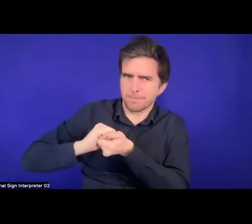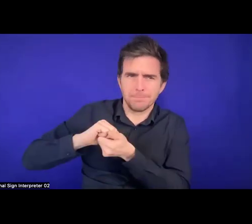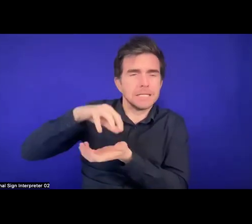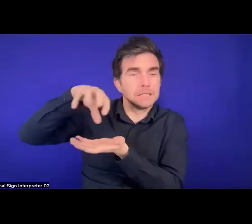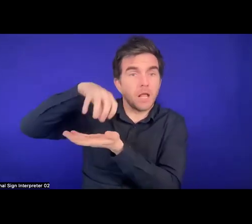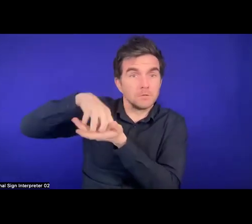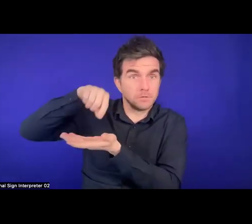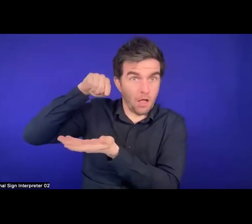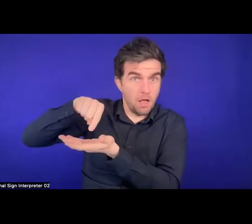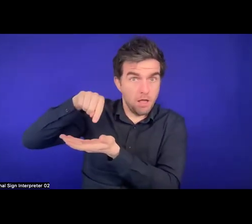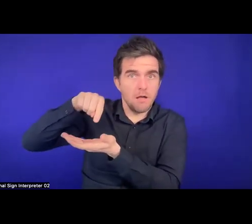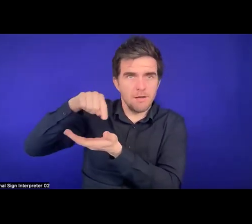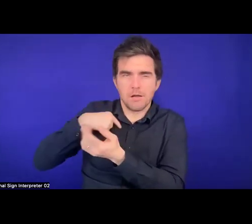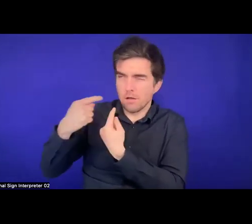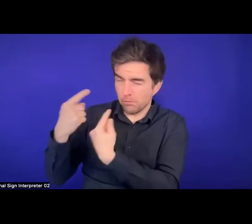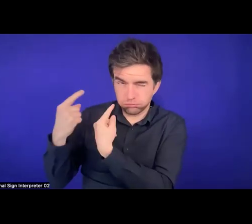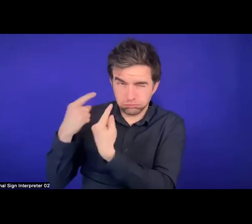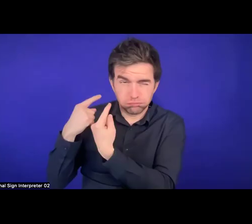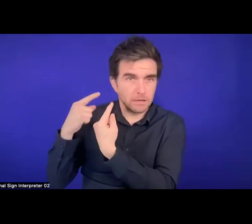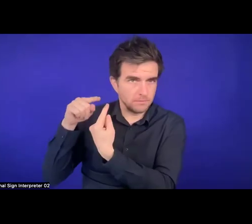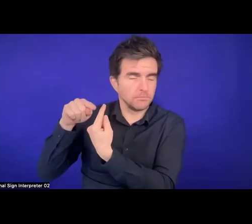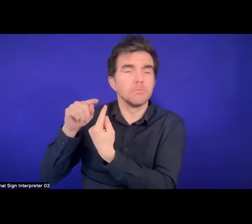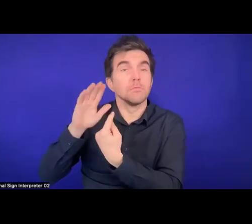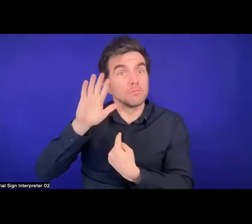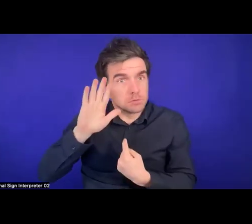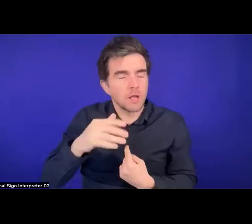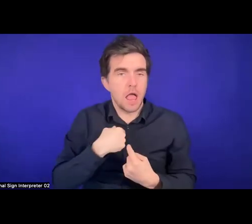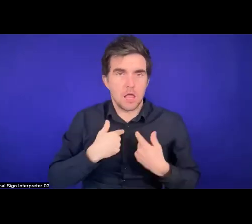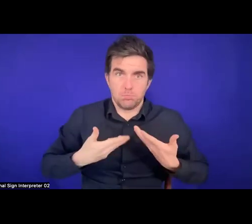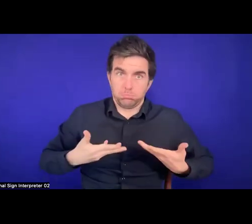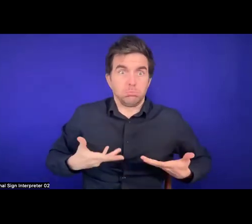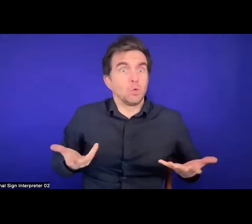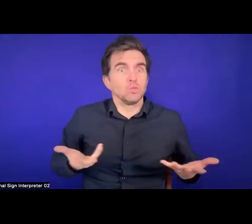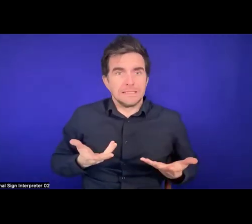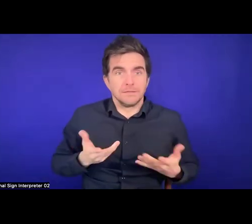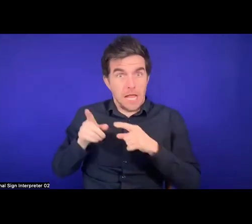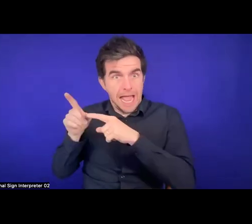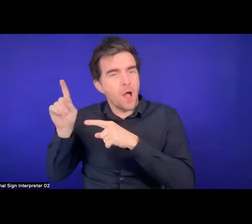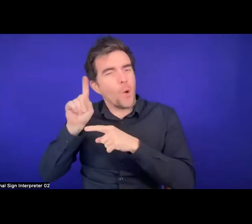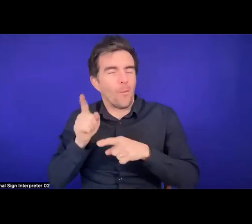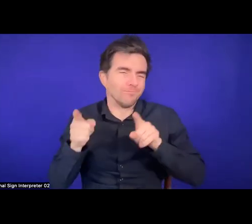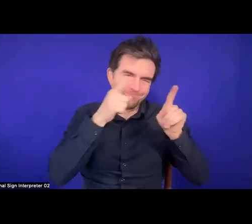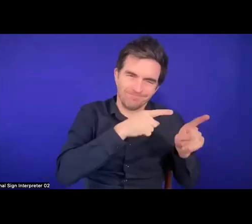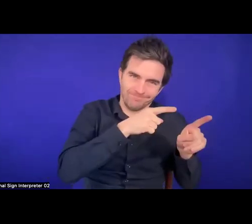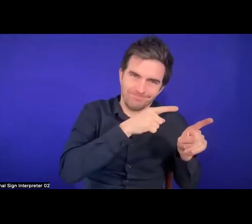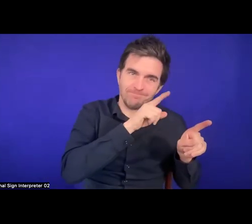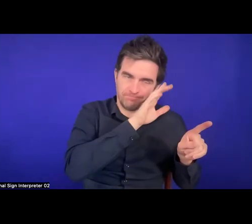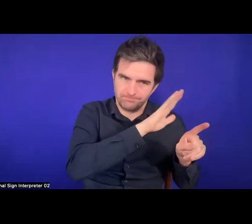here today the other institution that I work for, and this is the Swiss Paraplegic